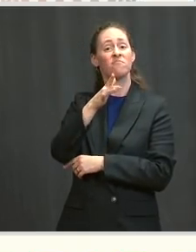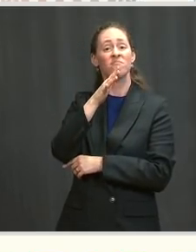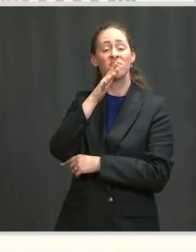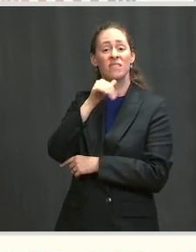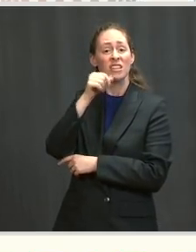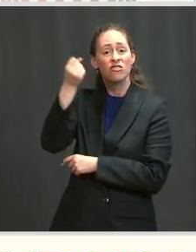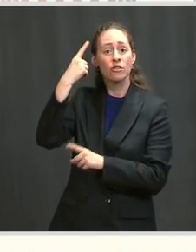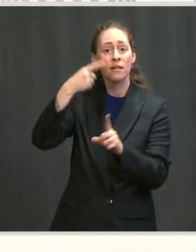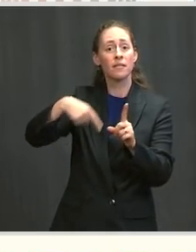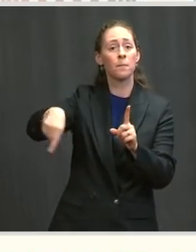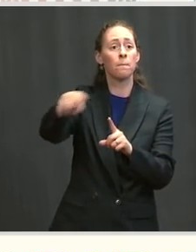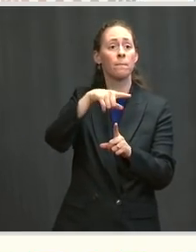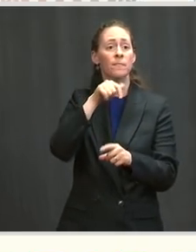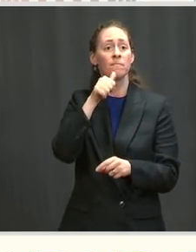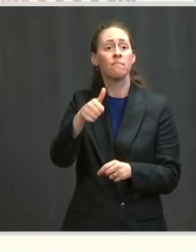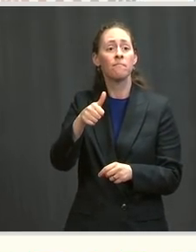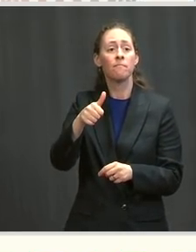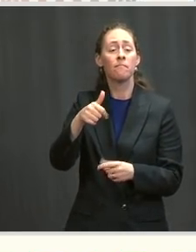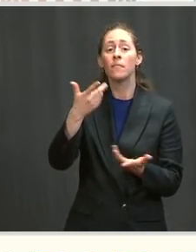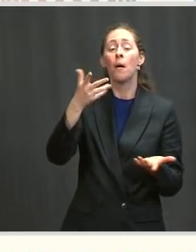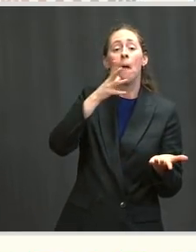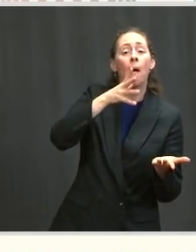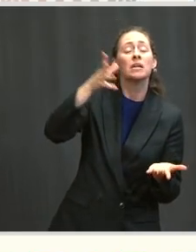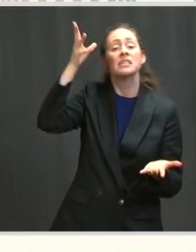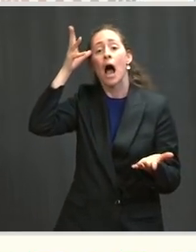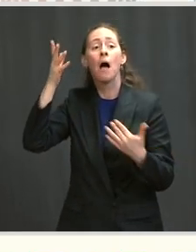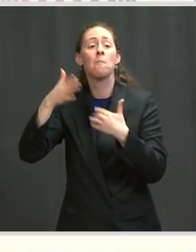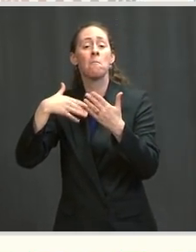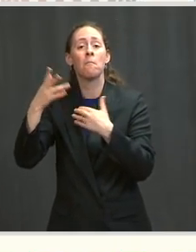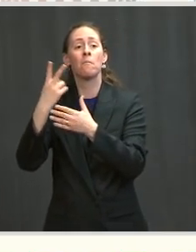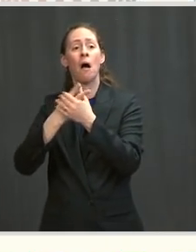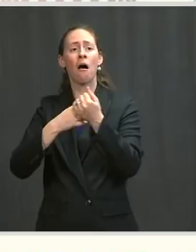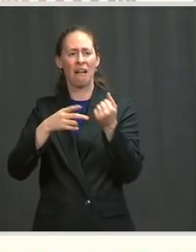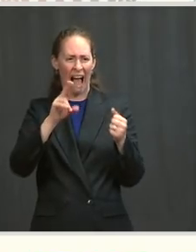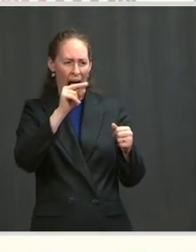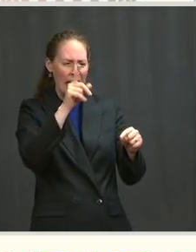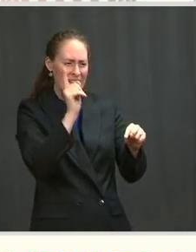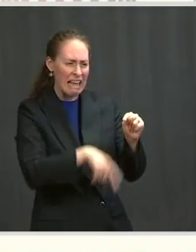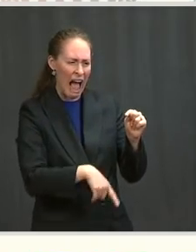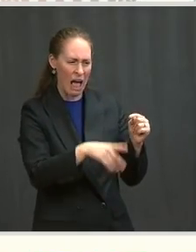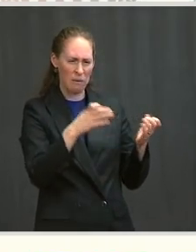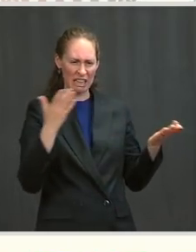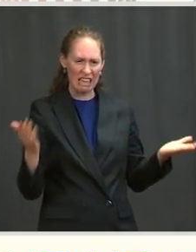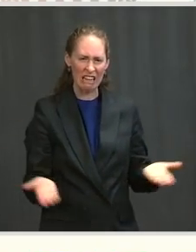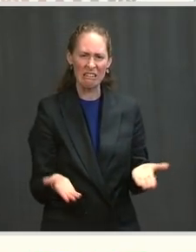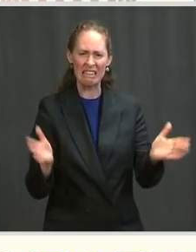because mom or dad says, "You can't be here anymore" -- are rejected.